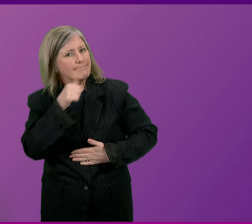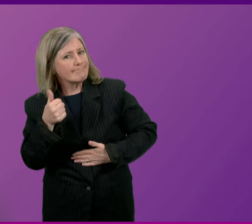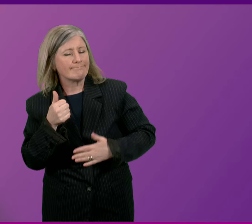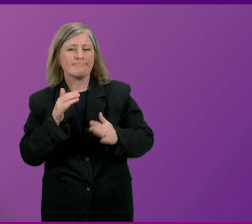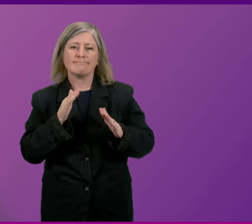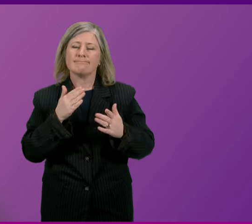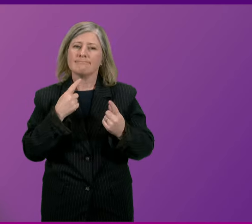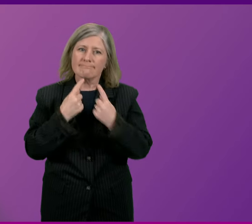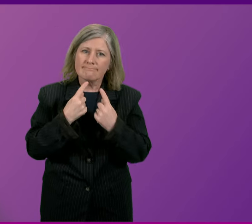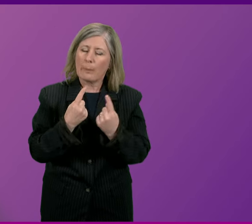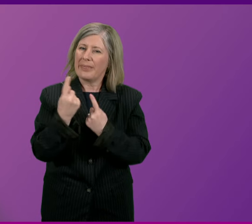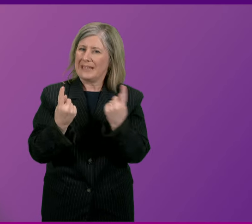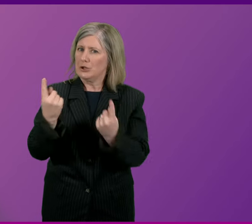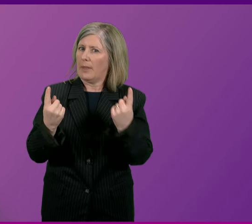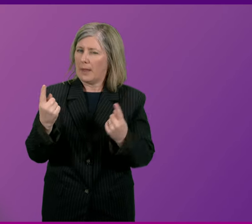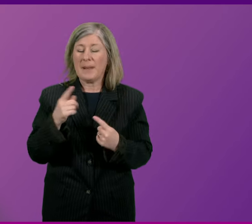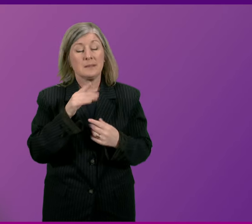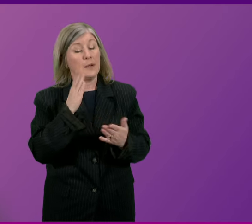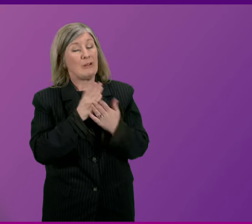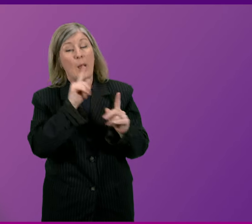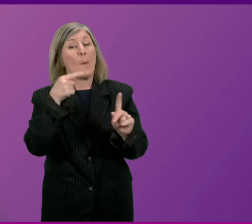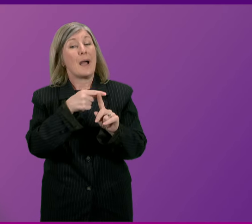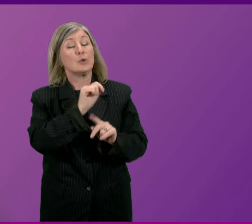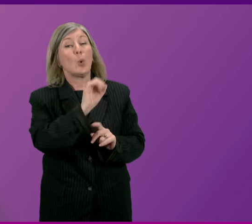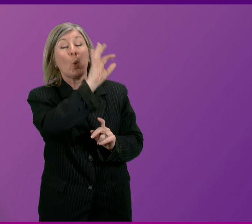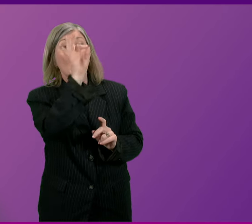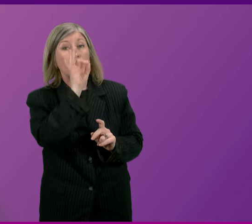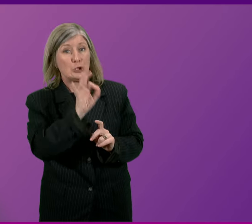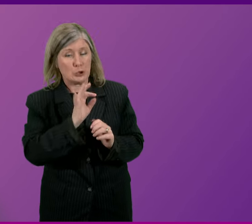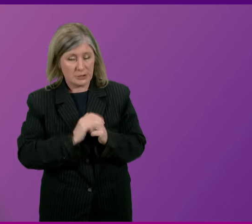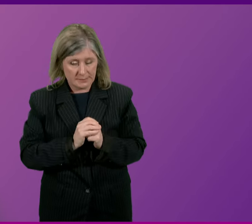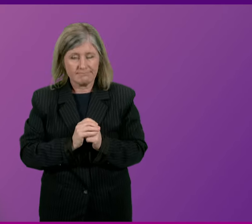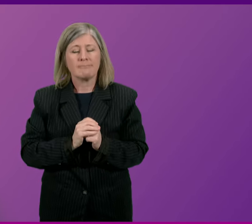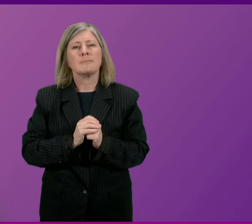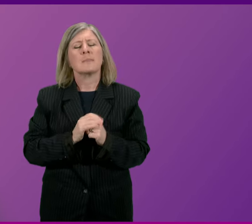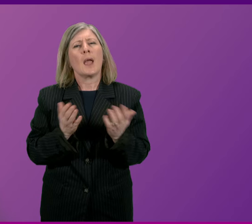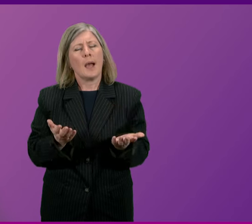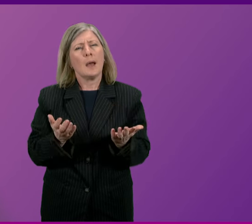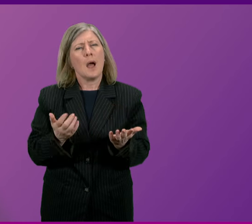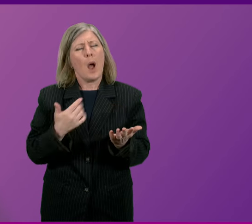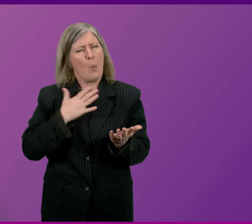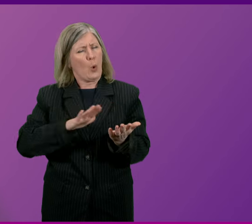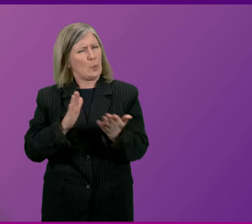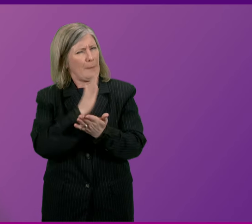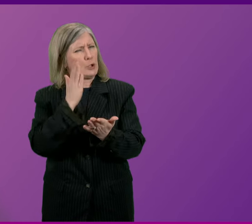On the substantive point of the question, I want to ensure that we